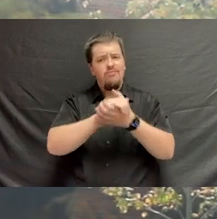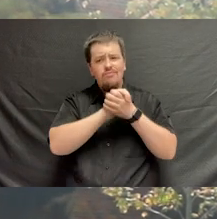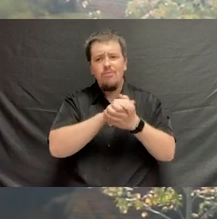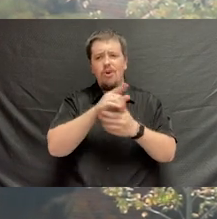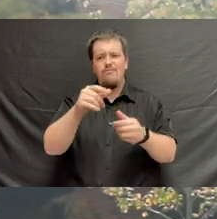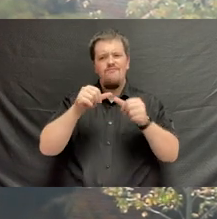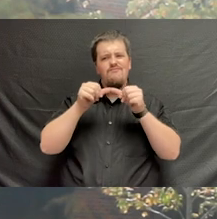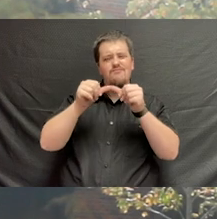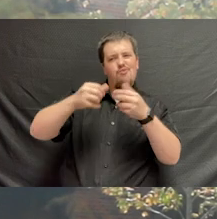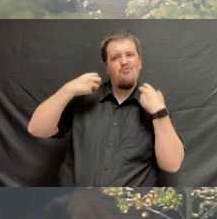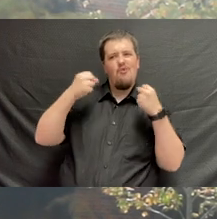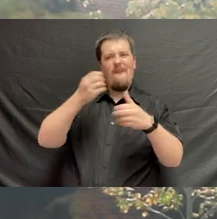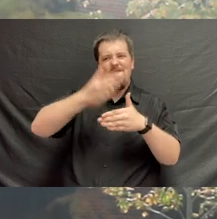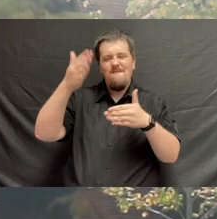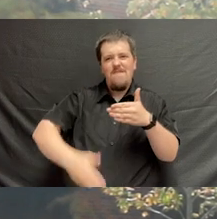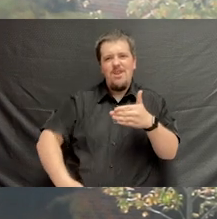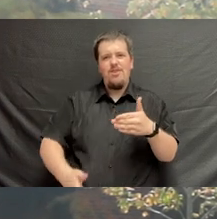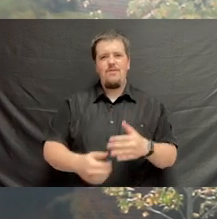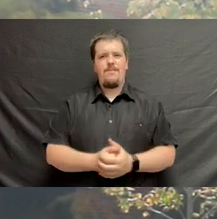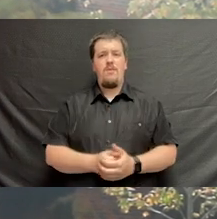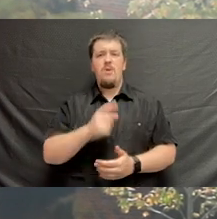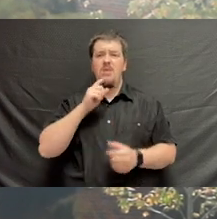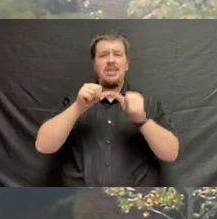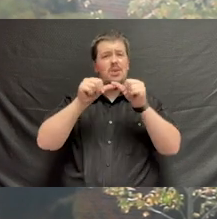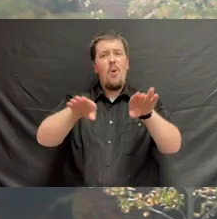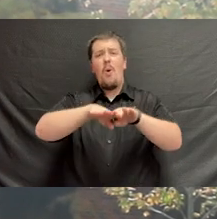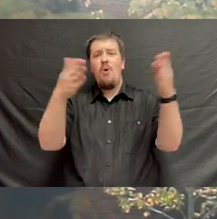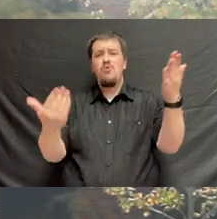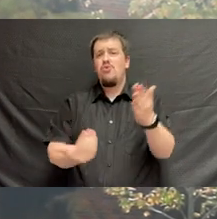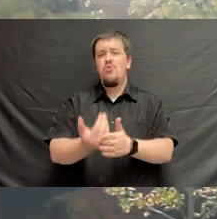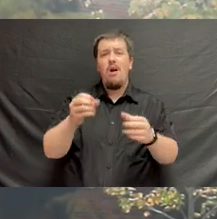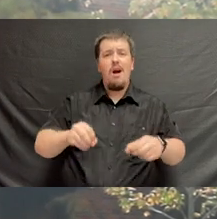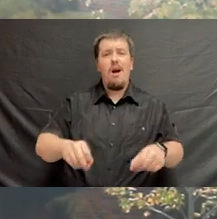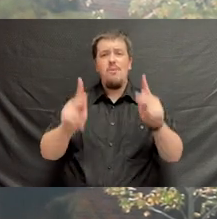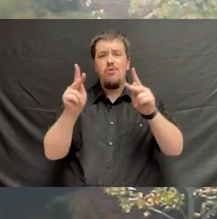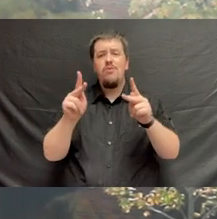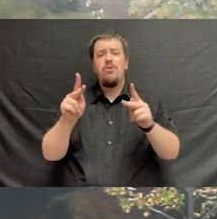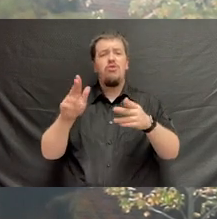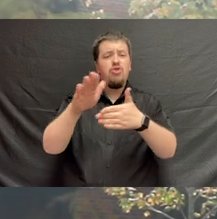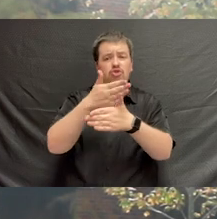and in mostly remote educational environment. Continue to be open to new opportunities,